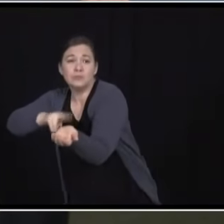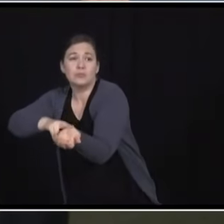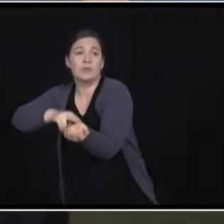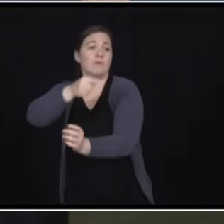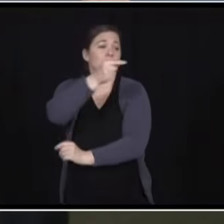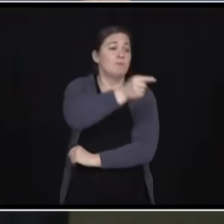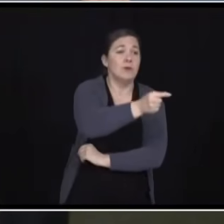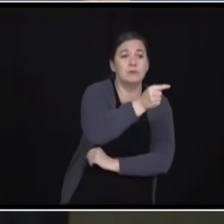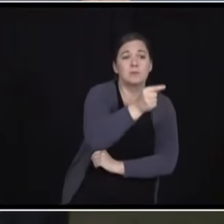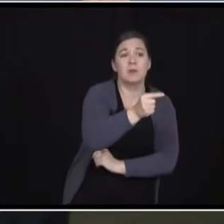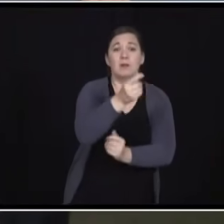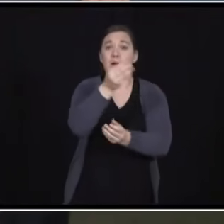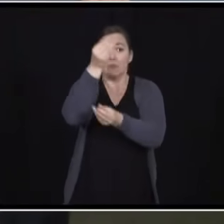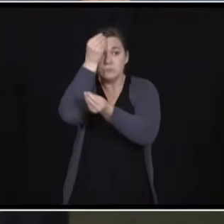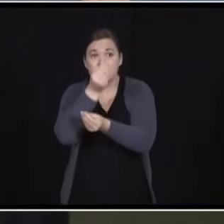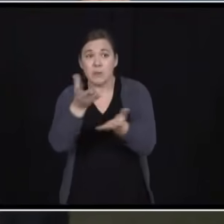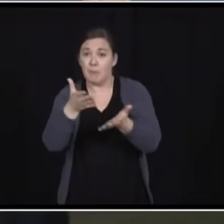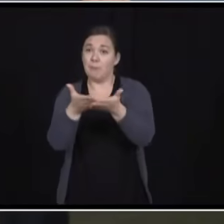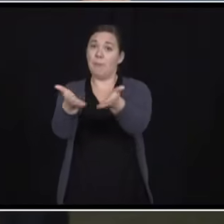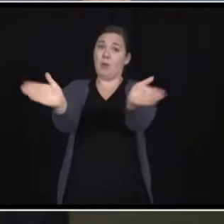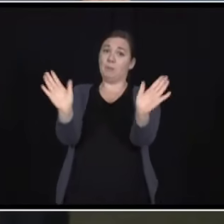public.